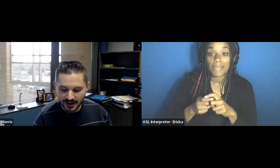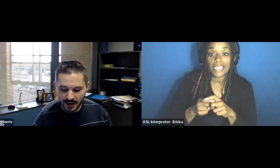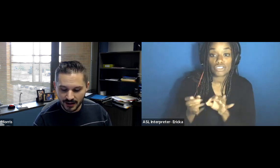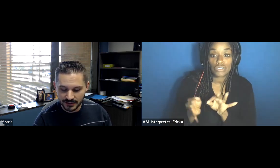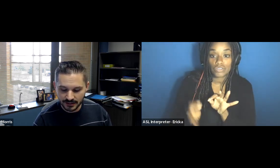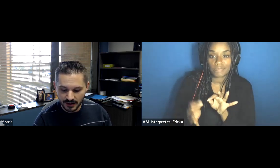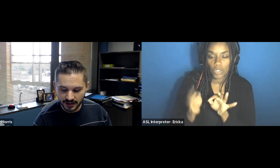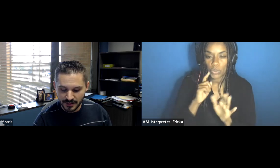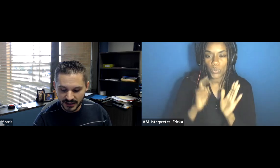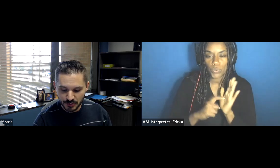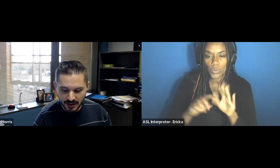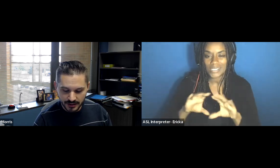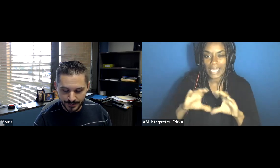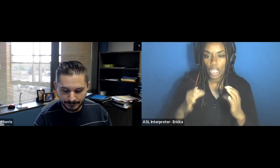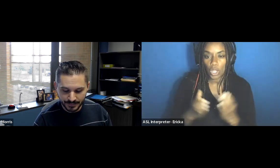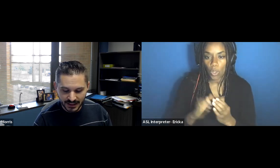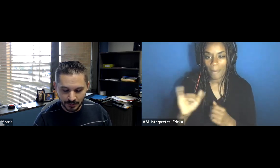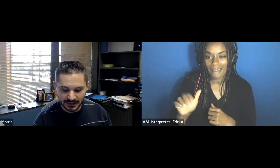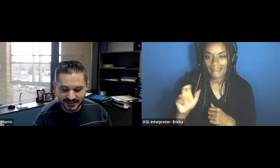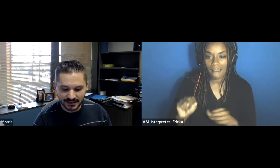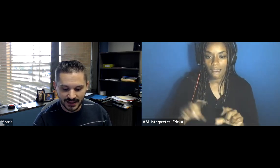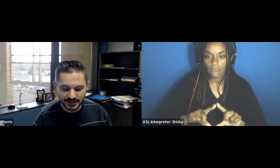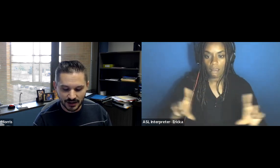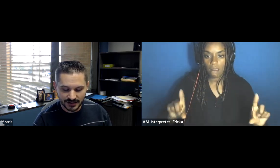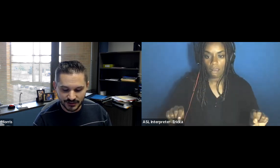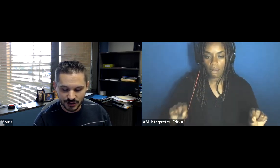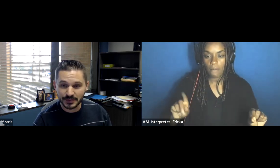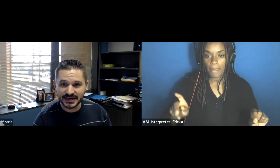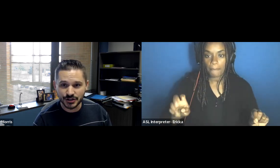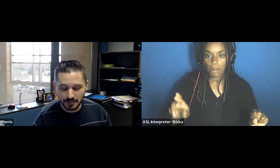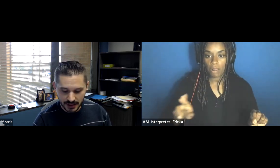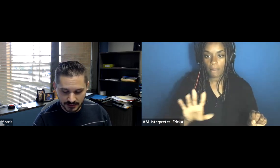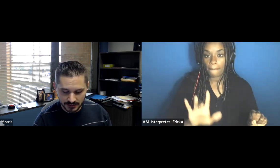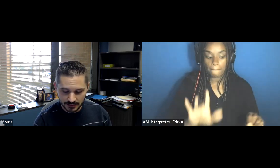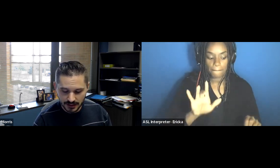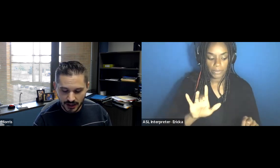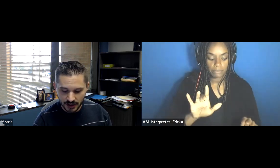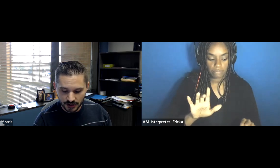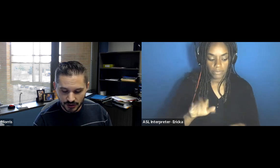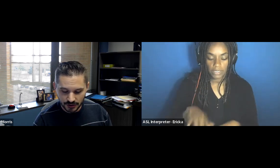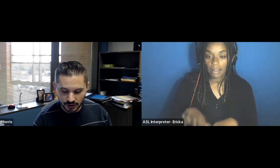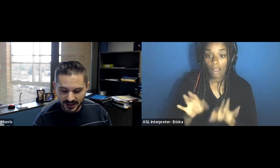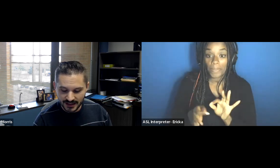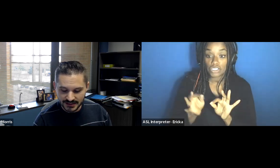If you would like to change the size of the screen, if the slides are shown, you can select the line in the middle to make the slides larger or smaller.